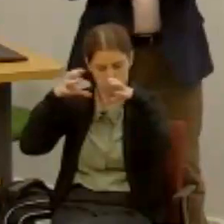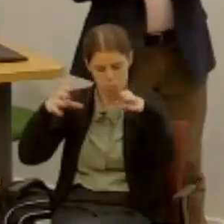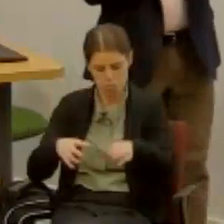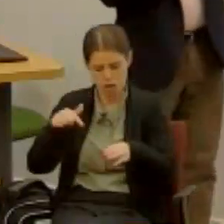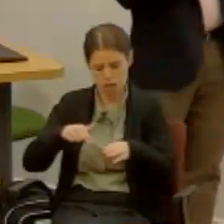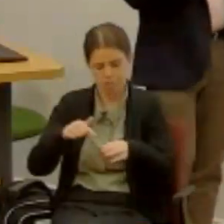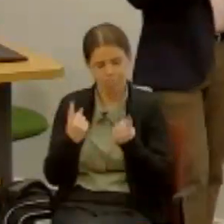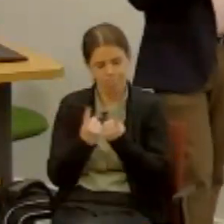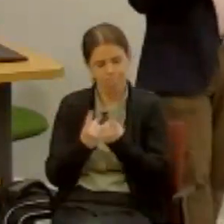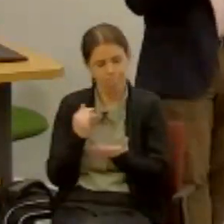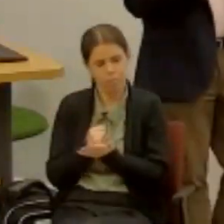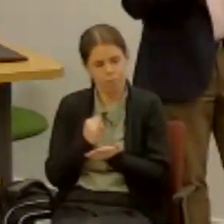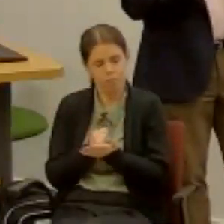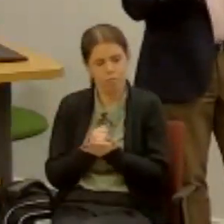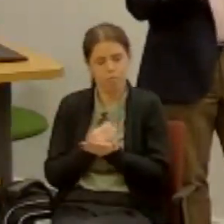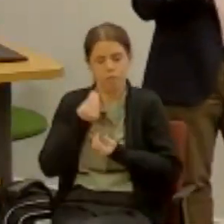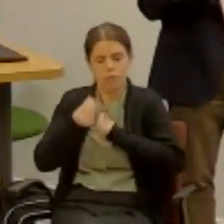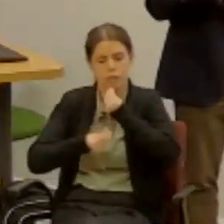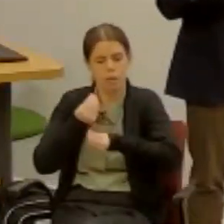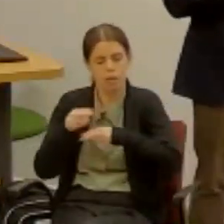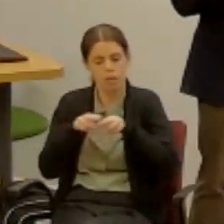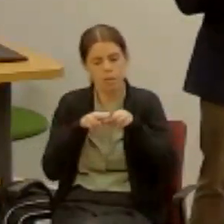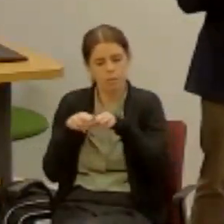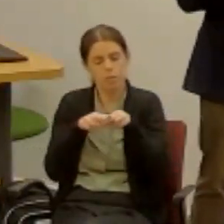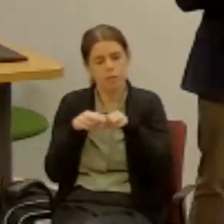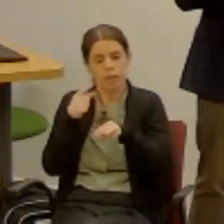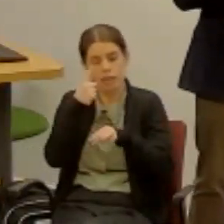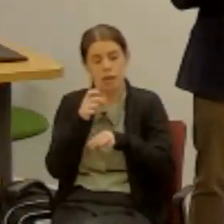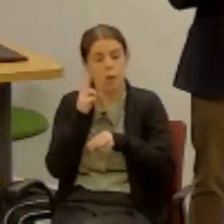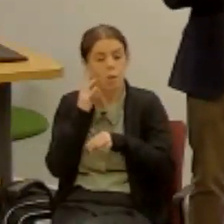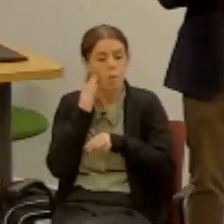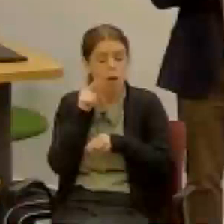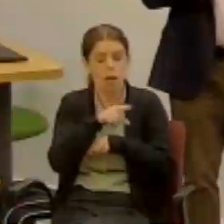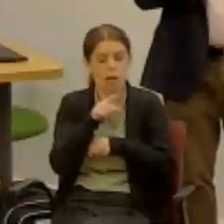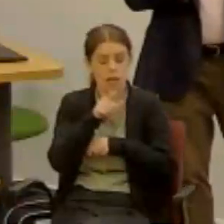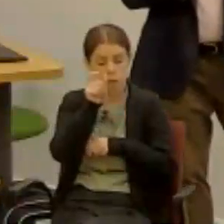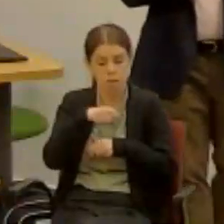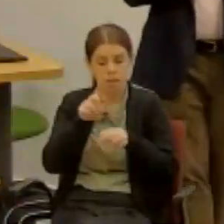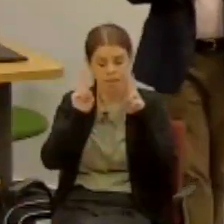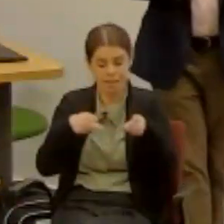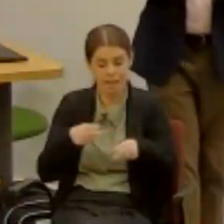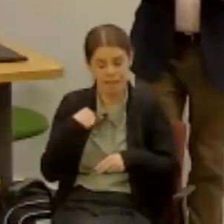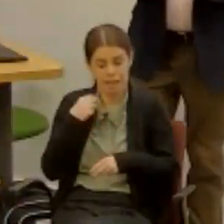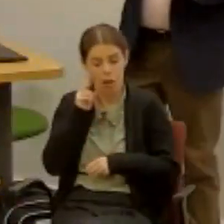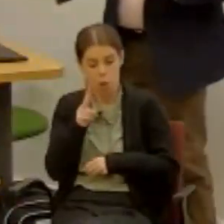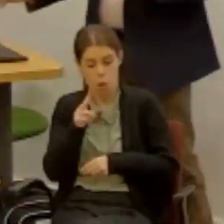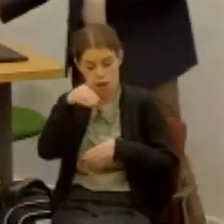And so, he persuaded the family that when Augustine died. Could he look at her brain and great detail, and see if he could see what the problems were?